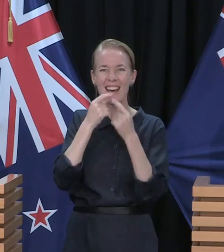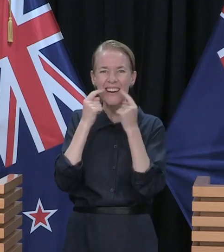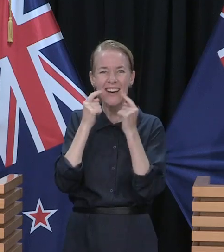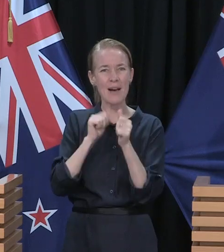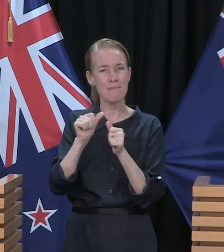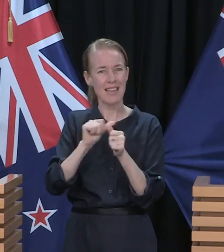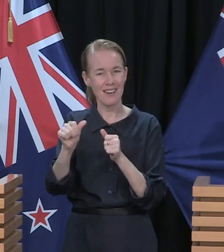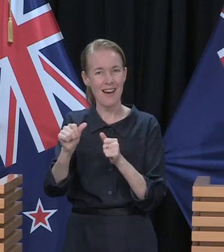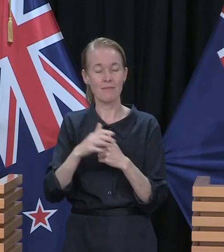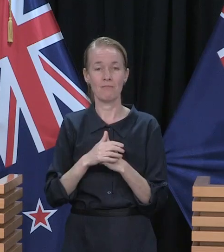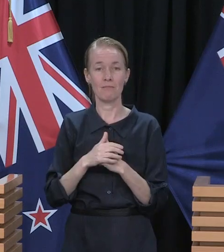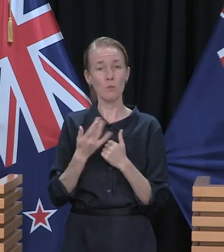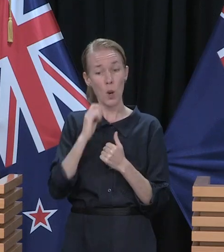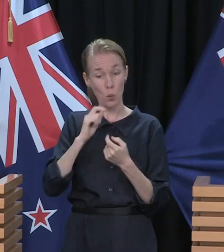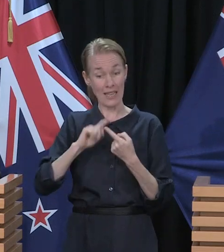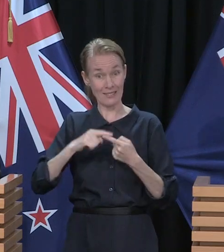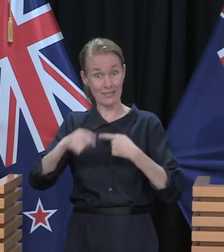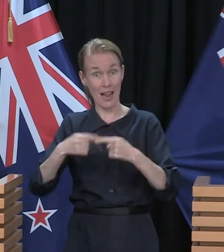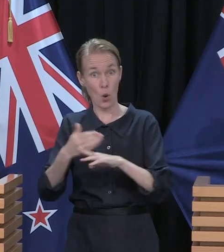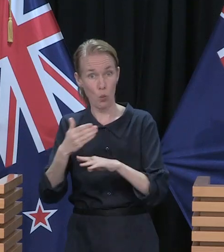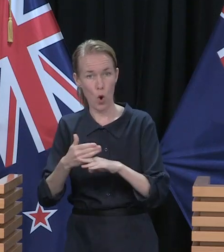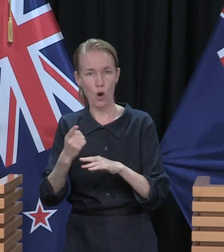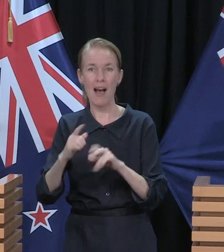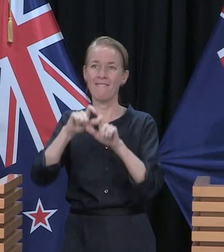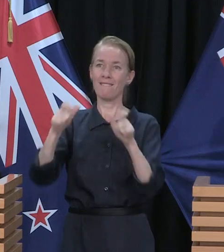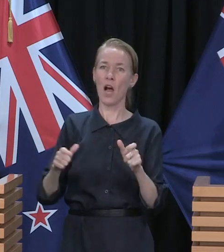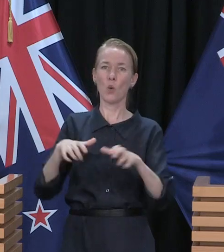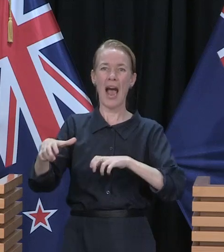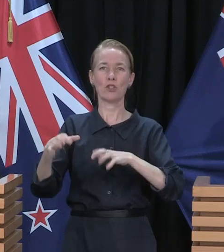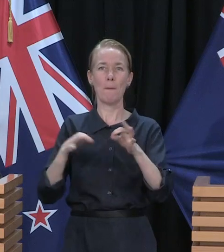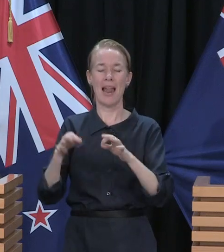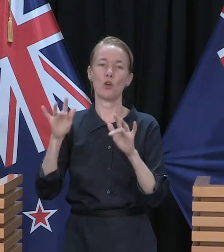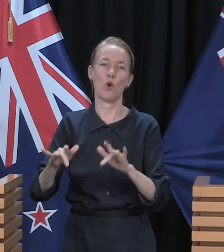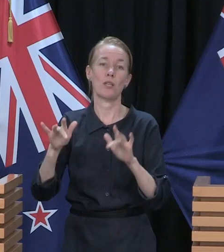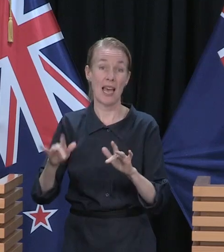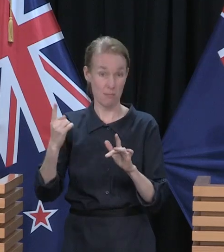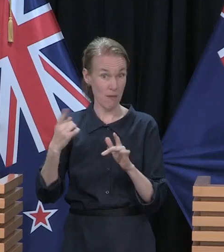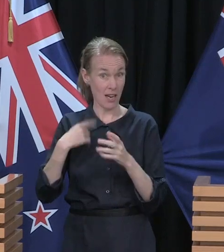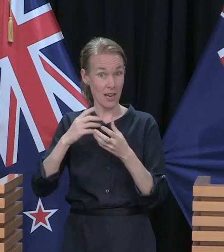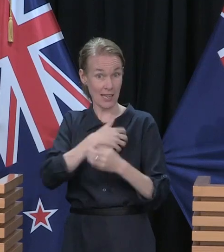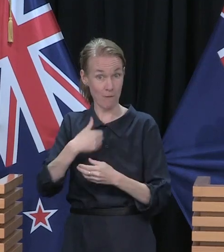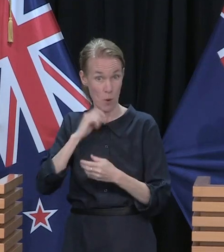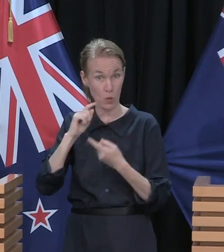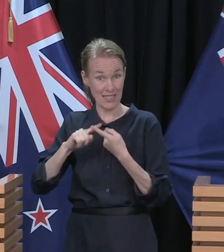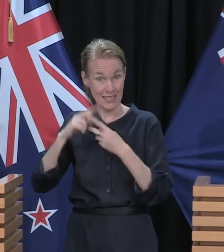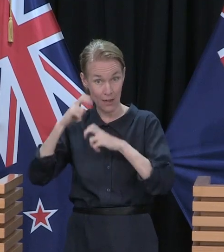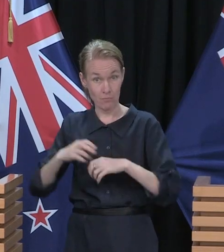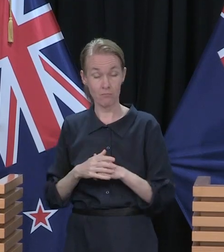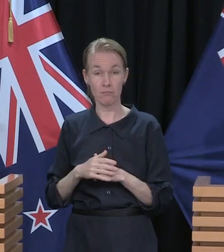oral health outcomes for New Zealanders. We will continue to do that. We haven't got any marr commitments to make at -- particular commitments to make